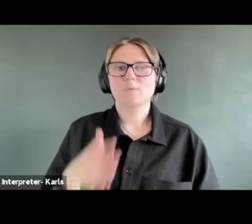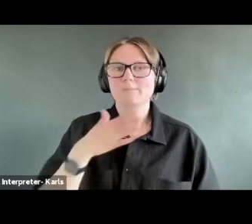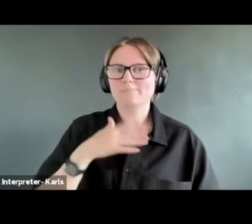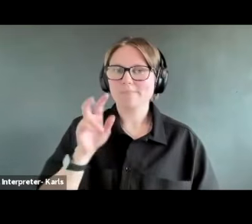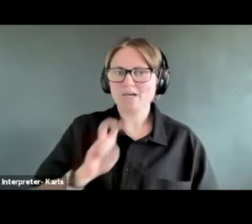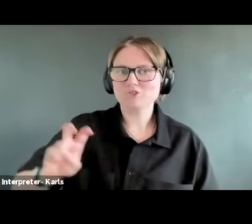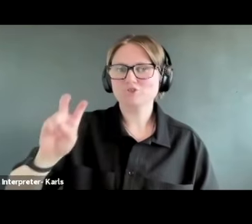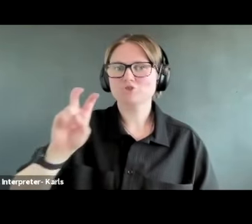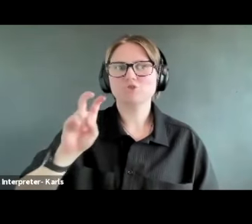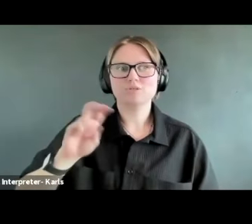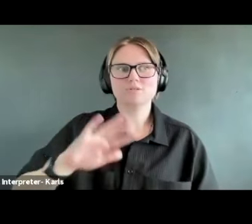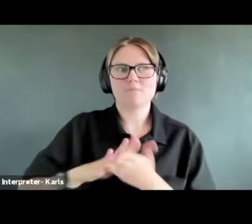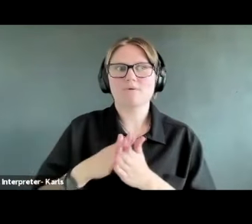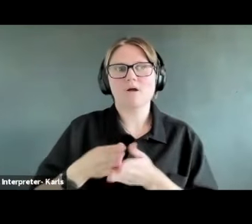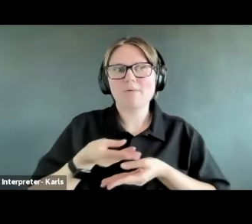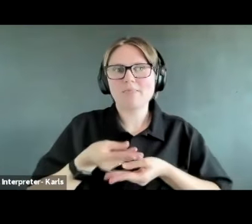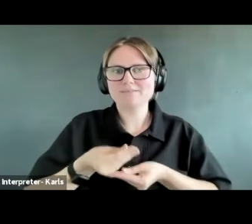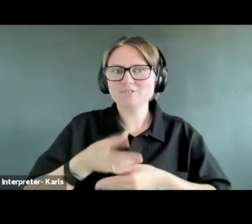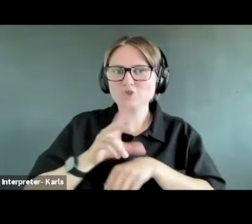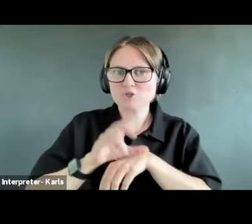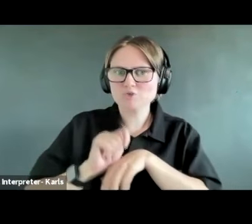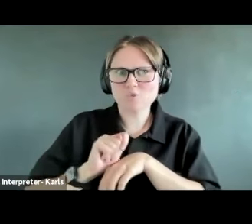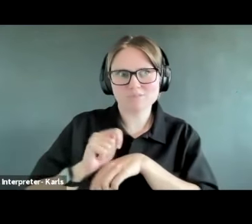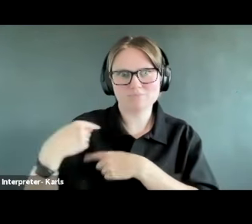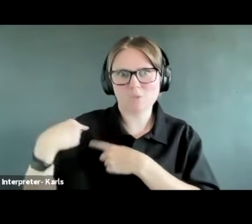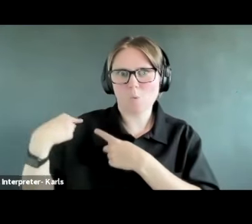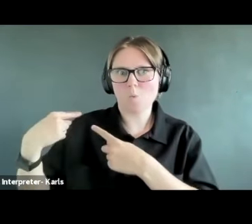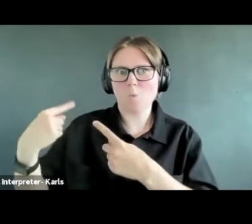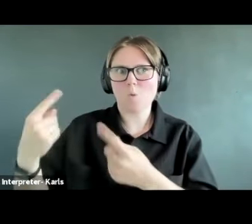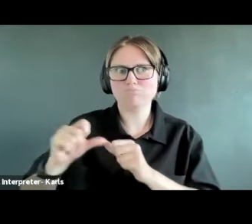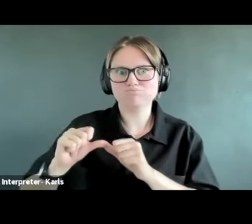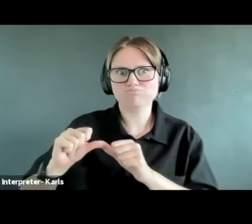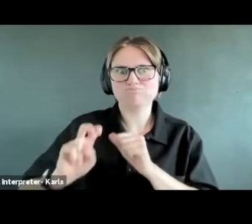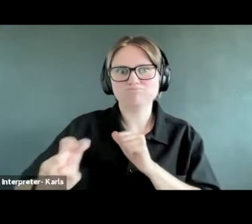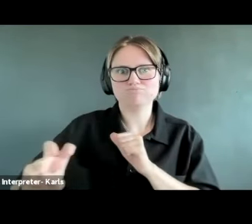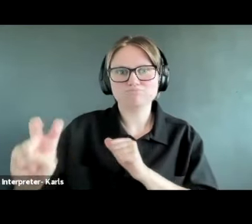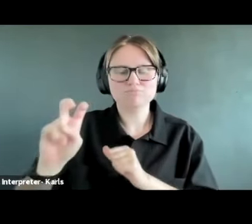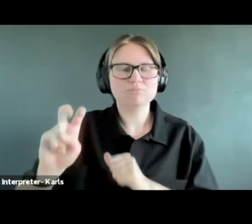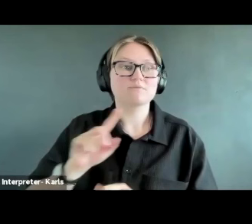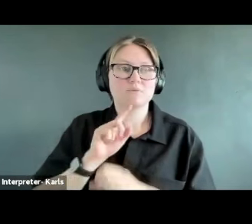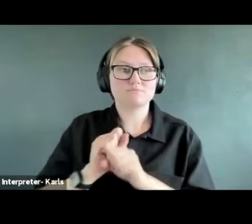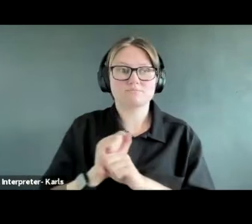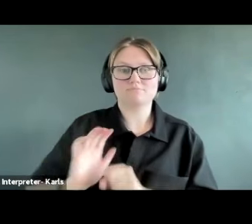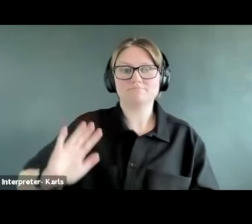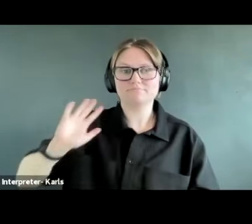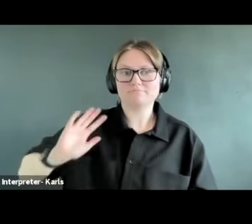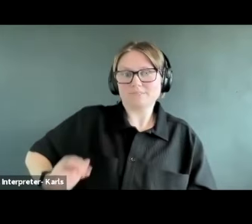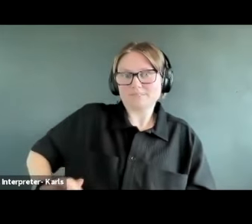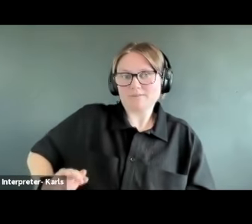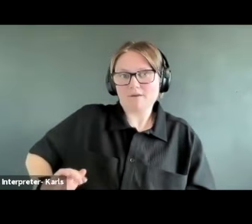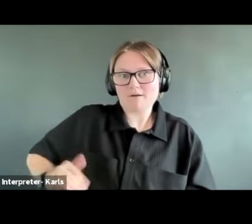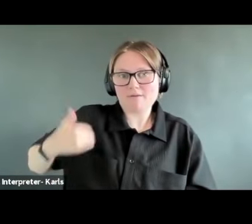a long one from the time I was literally a toddler from the earliest I can remember three years old